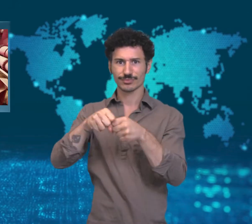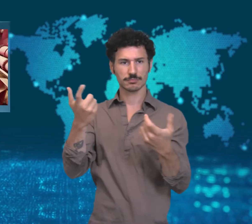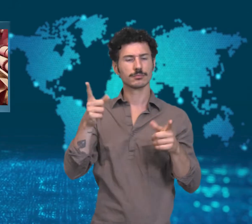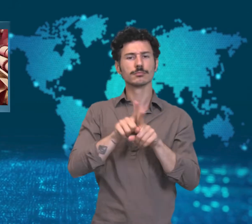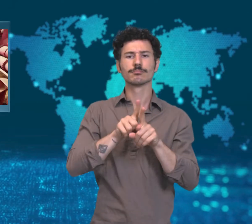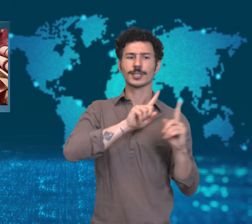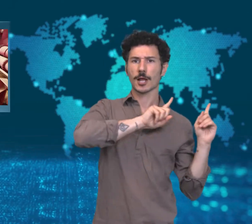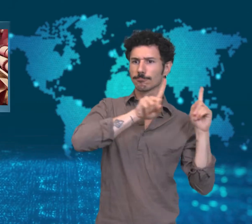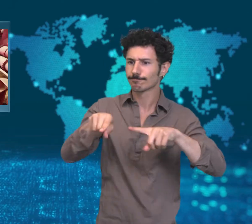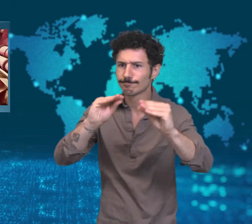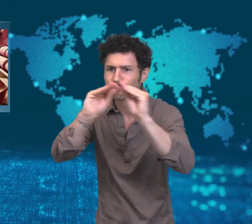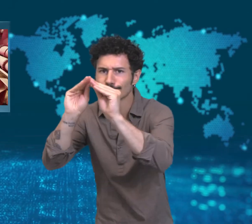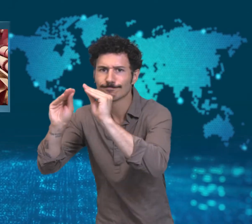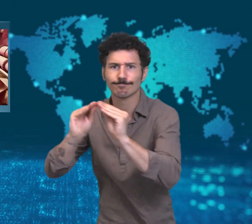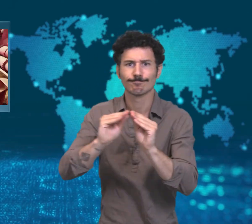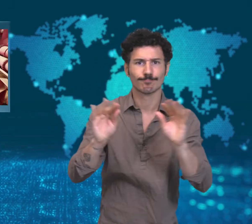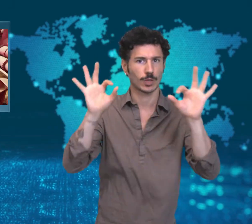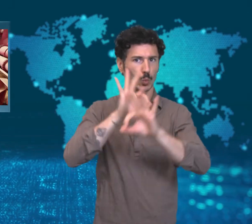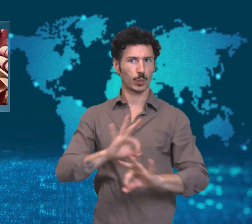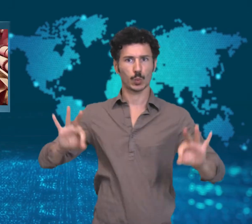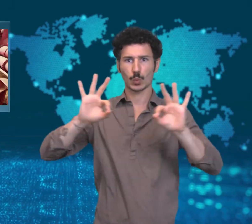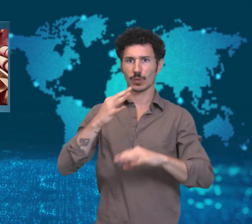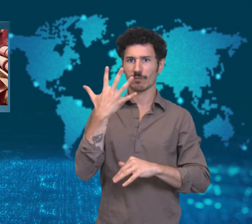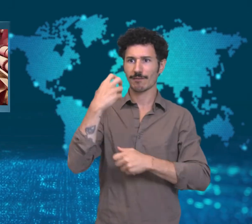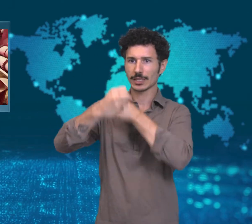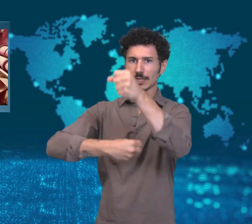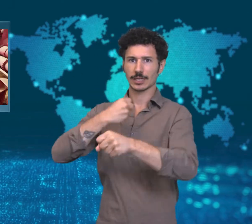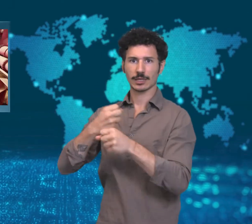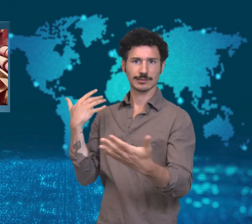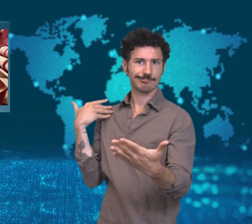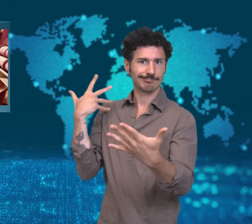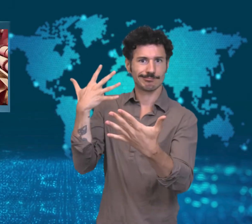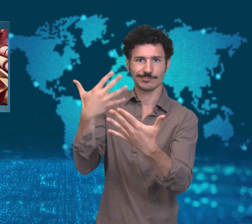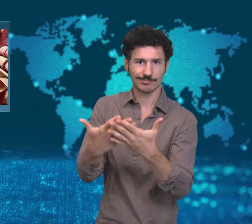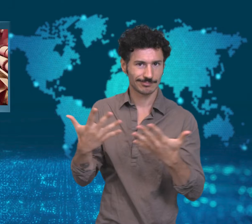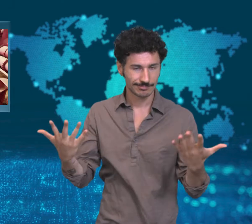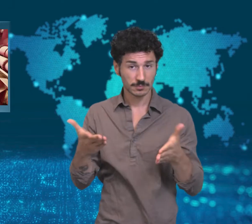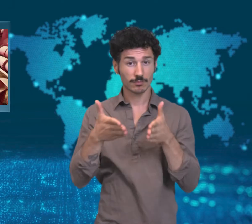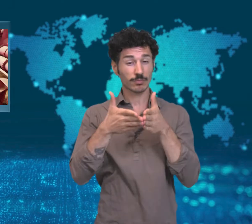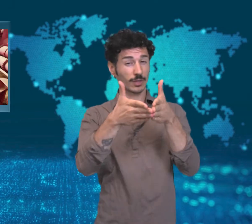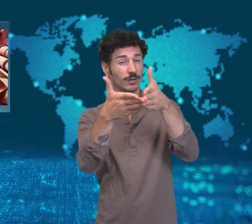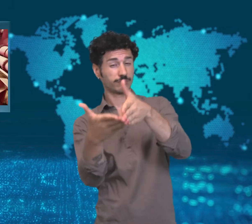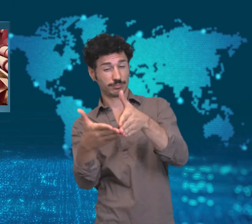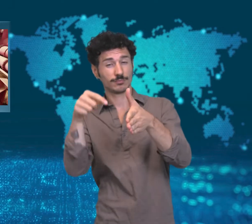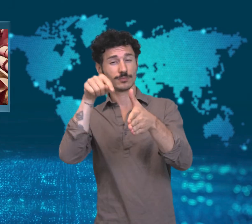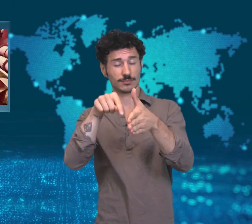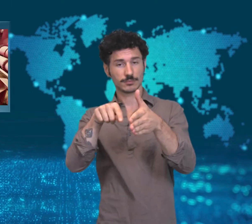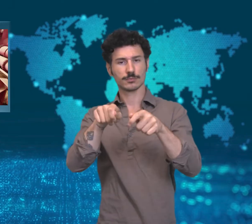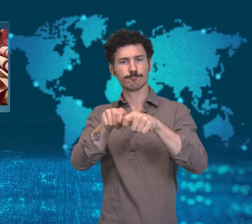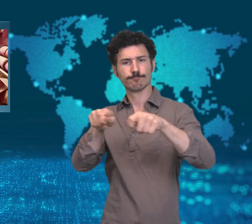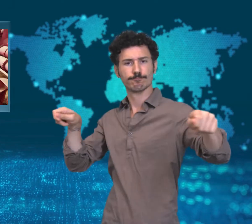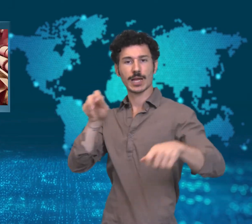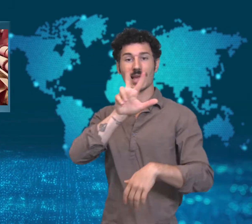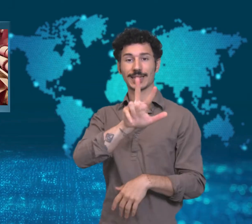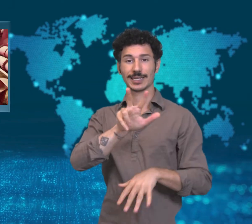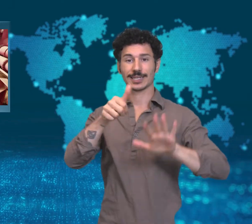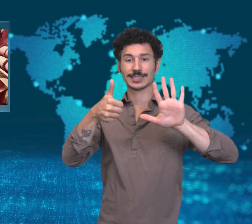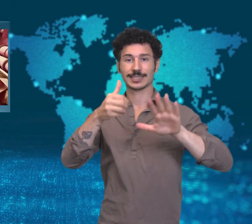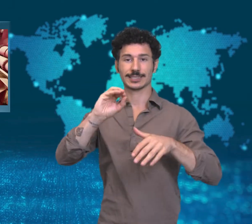and caused damage to the pipelines because